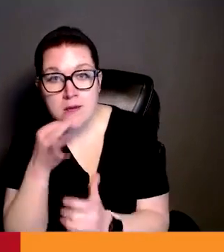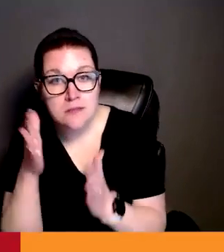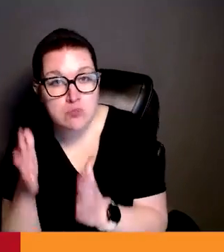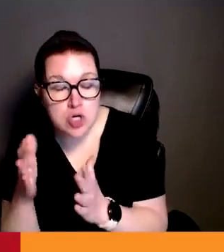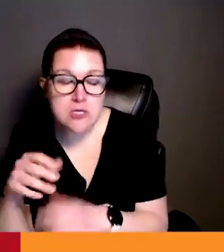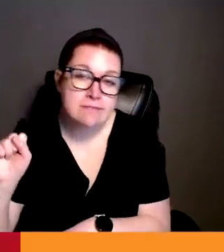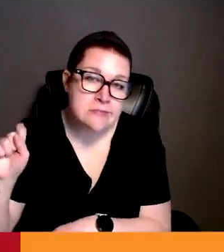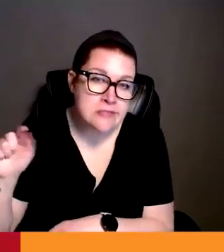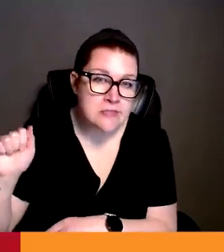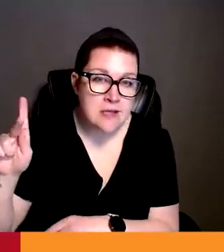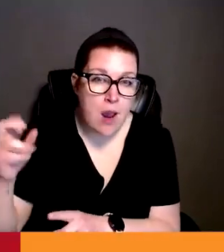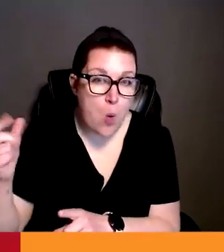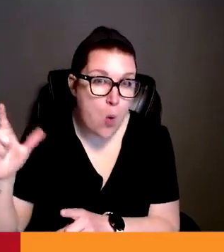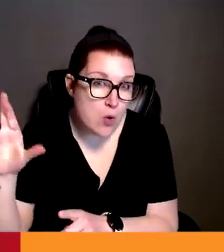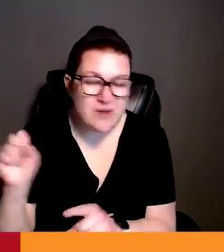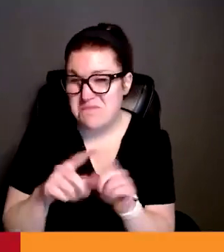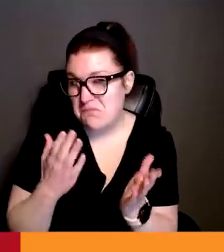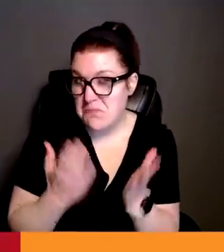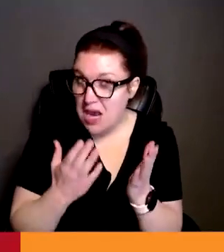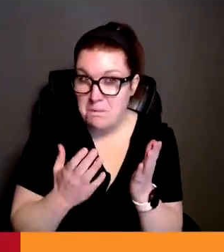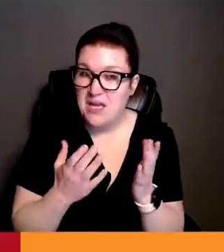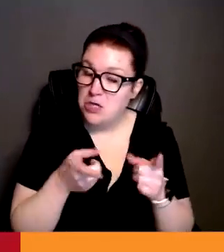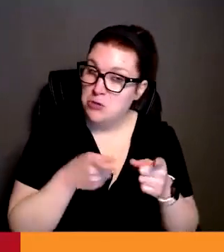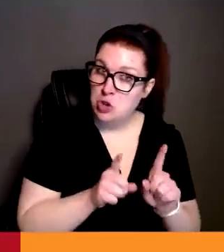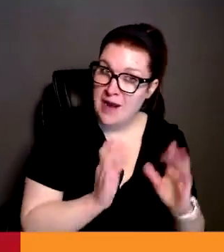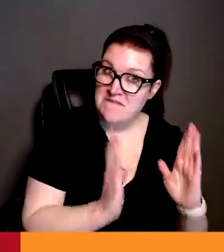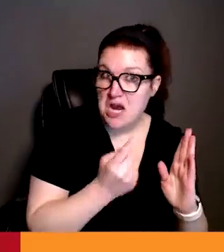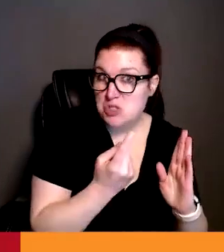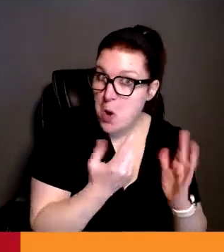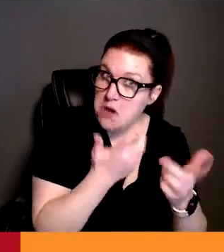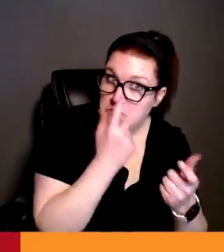But again, there may be interest in doing some of that during phase one, which we're in right now.